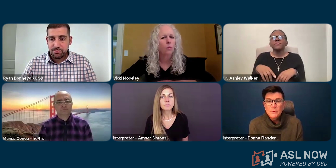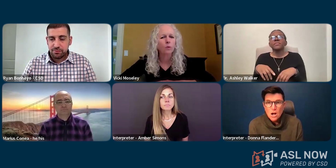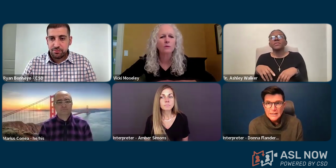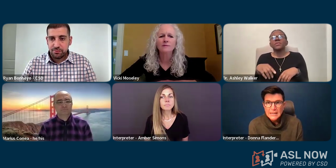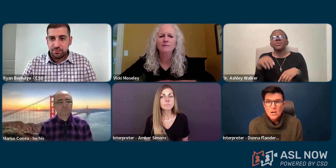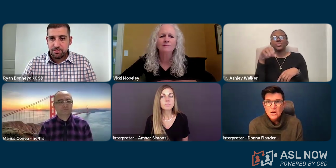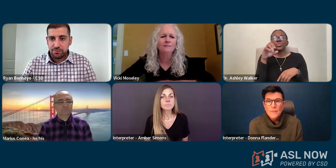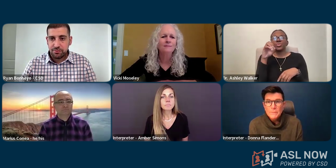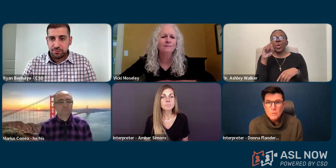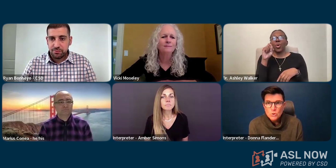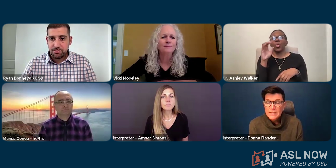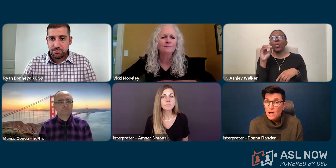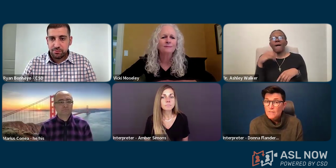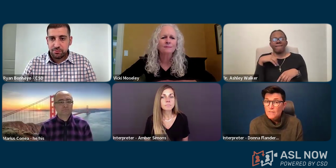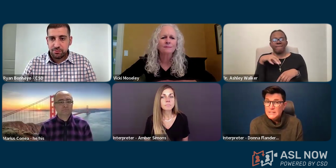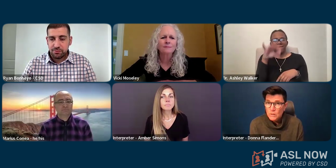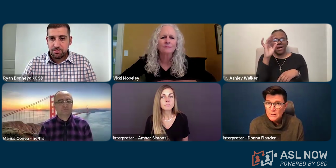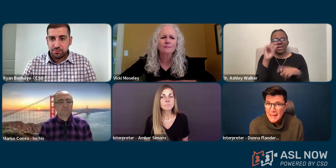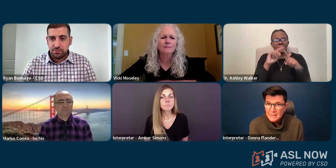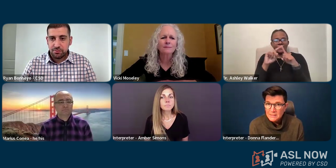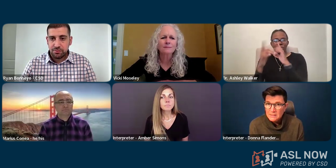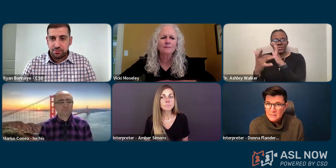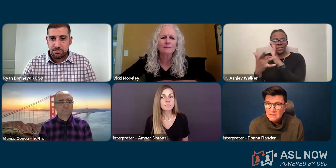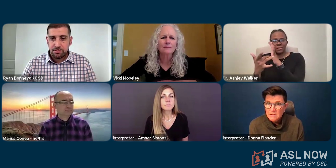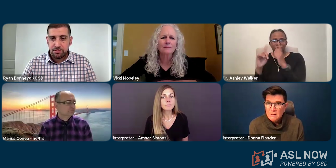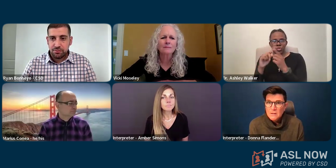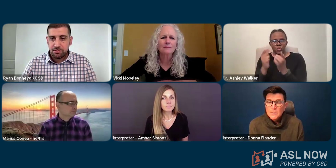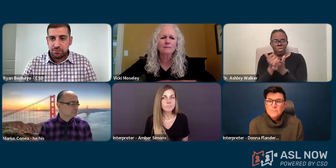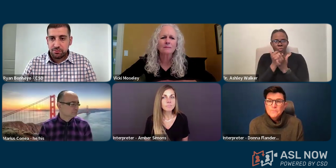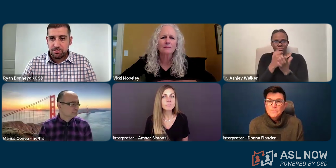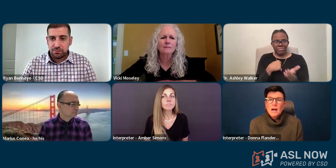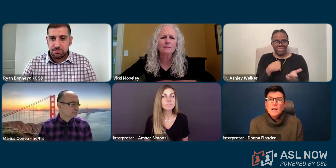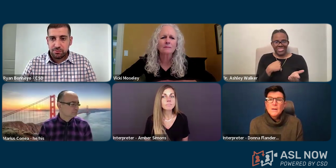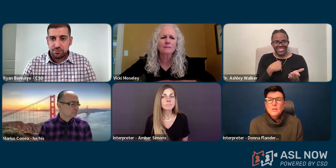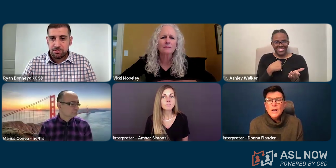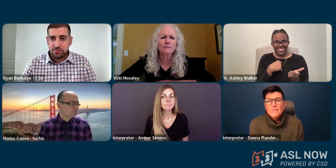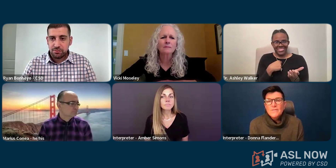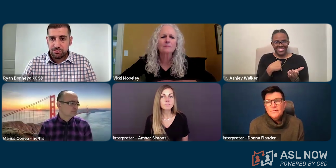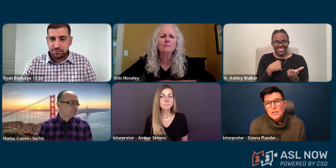So people talking on the move and oftentimes wearing masks. So I've